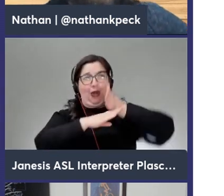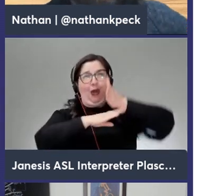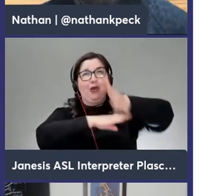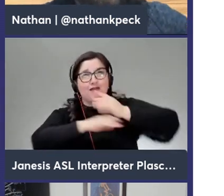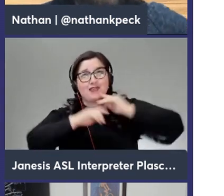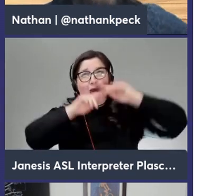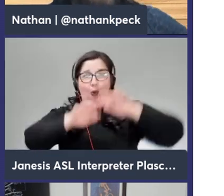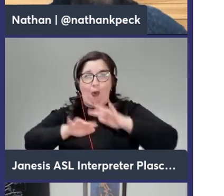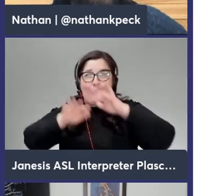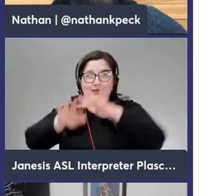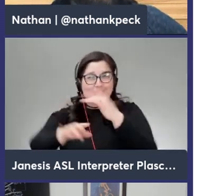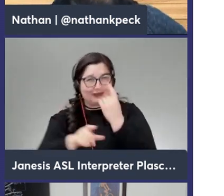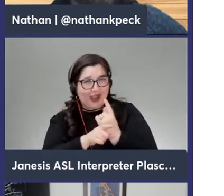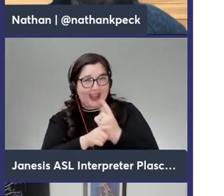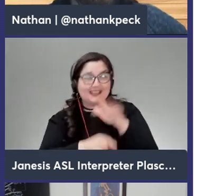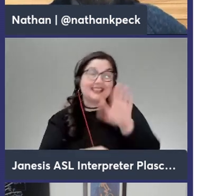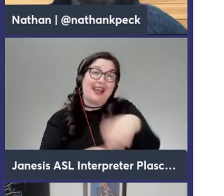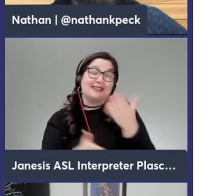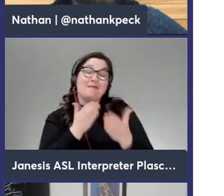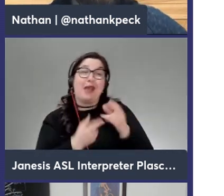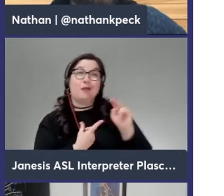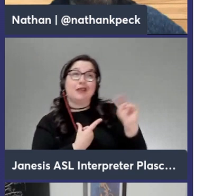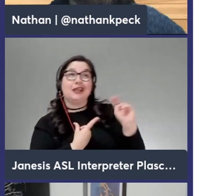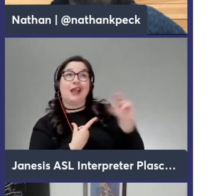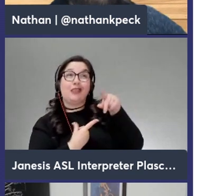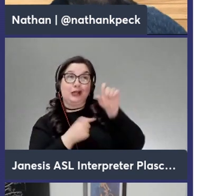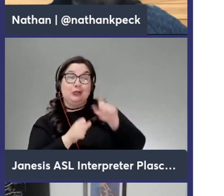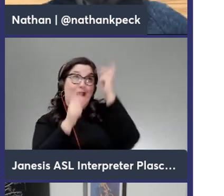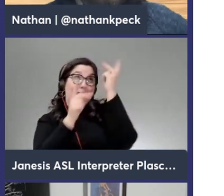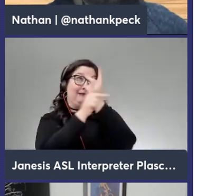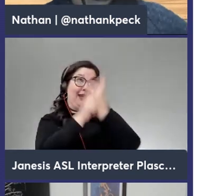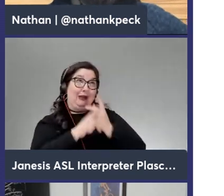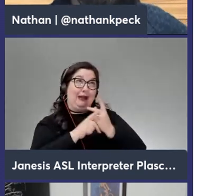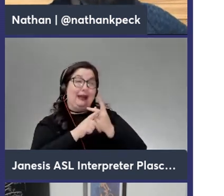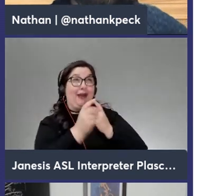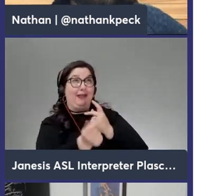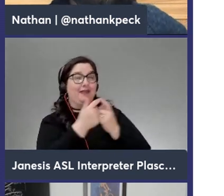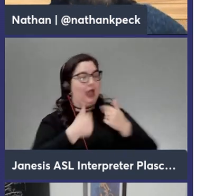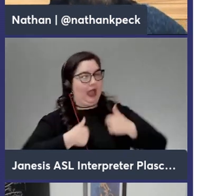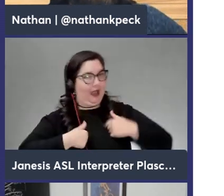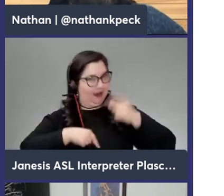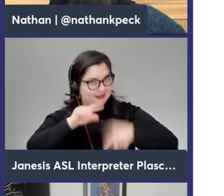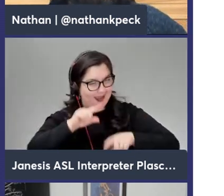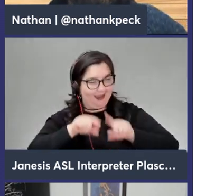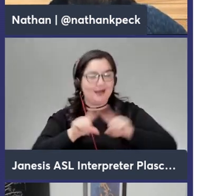Nathan, you might be able to do the math on the fly. I can't, but it is a long time, right?